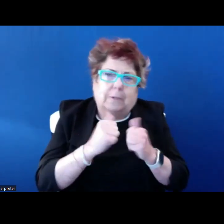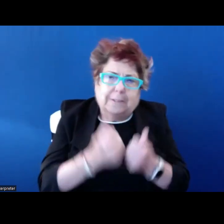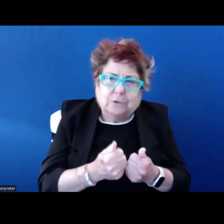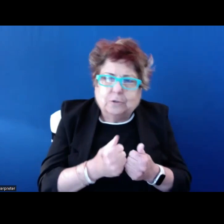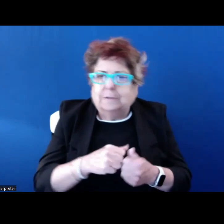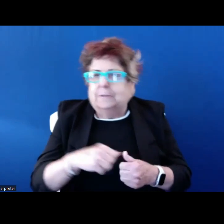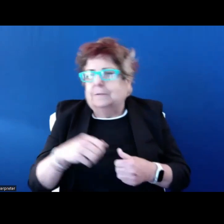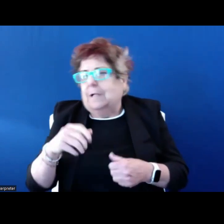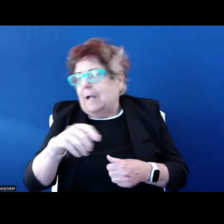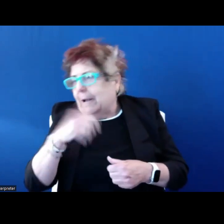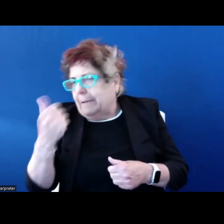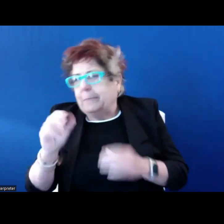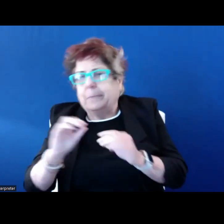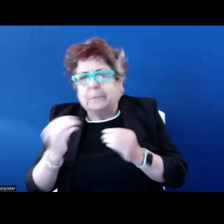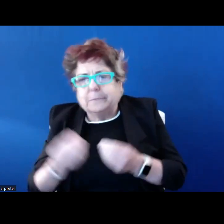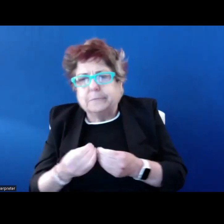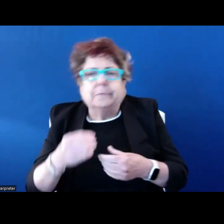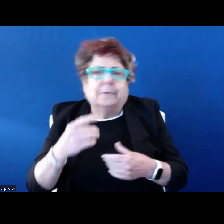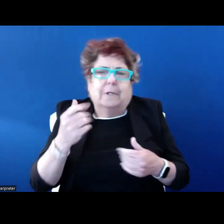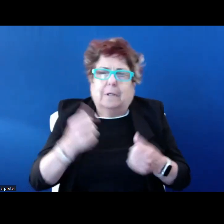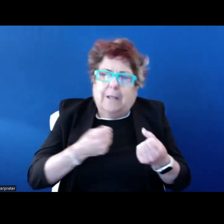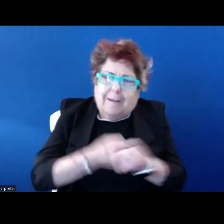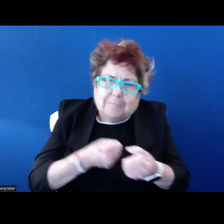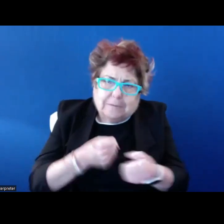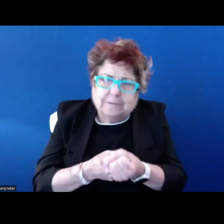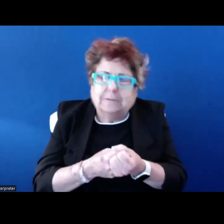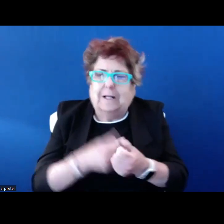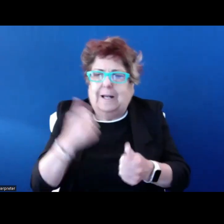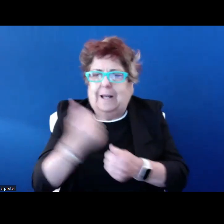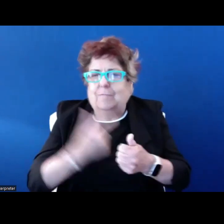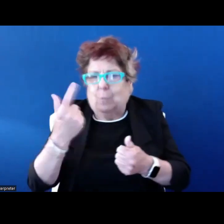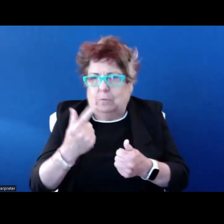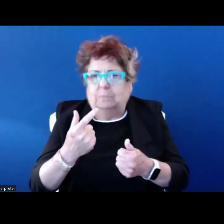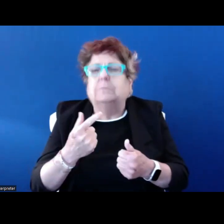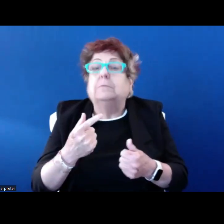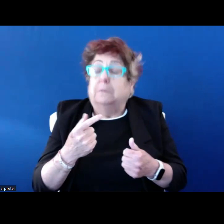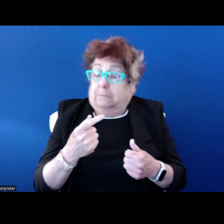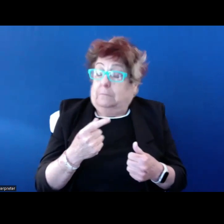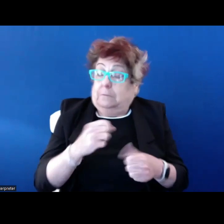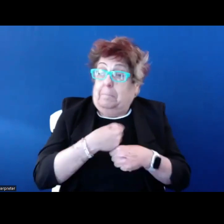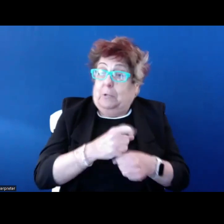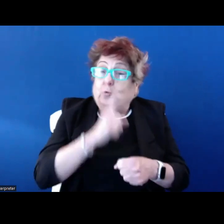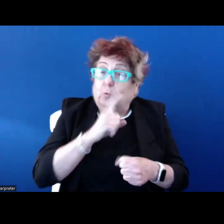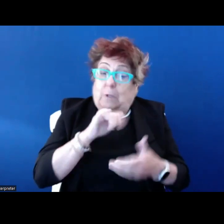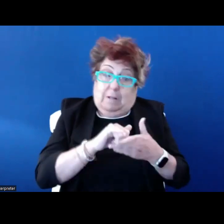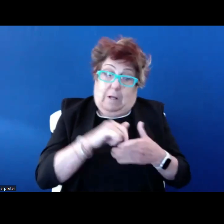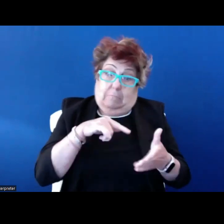everyone working to make sure that affordable, stable, accessible, housing is available to everyone